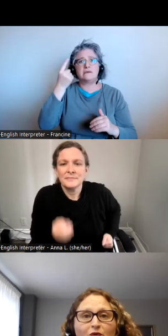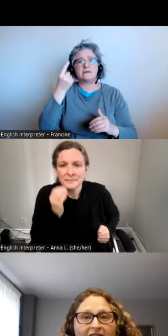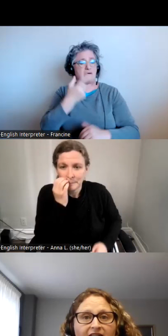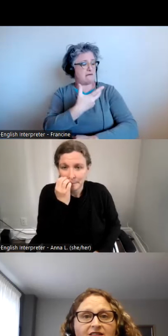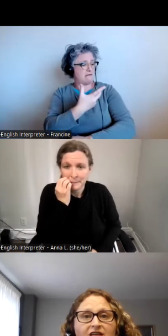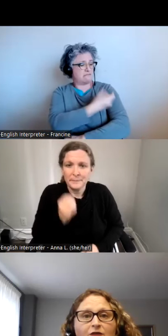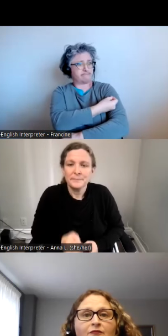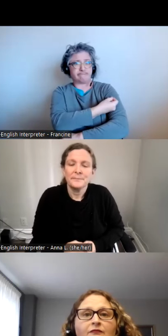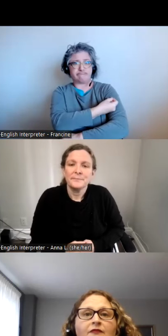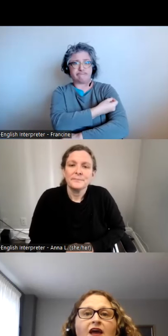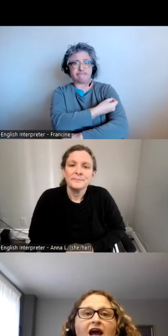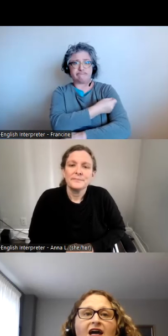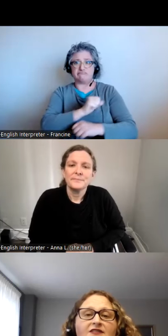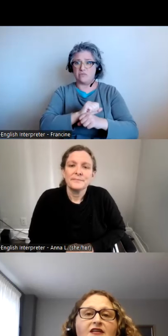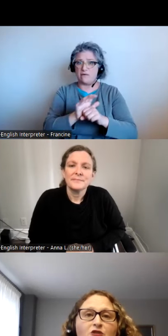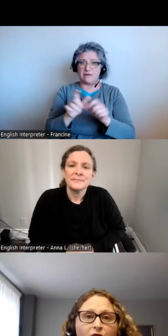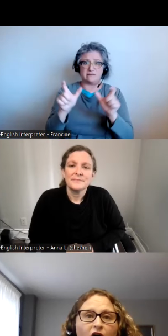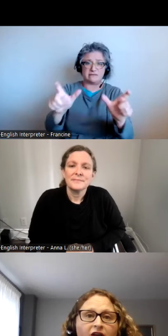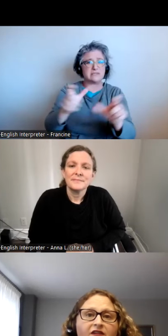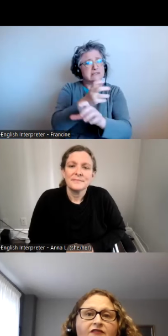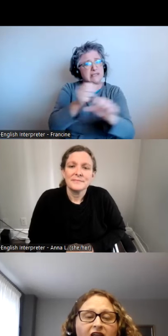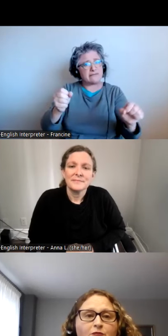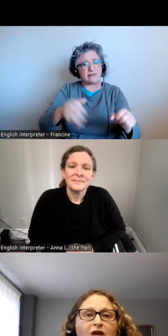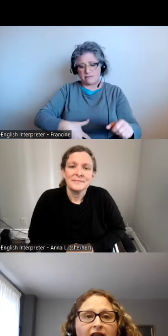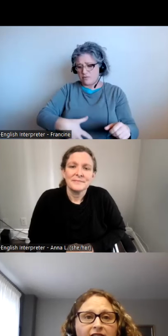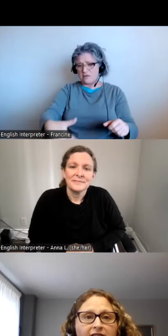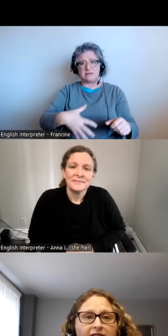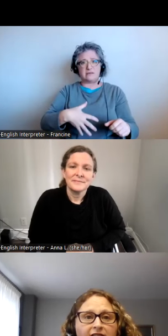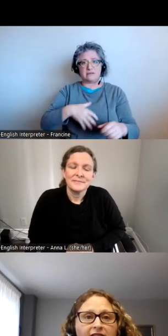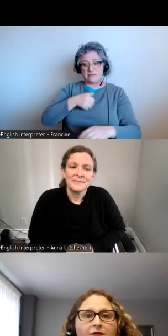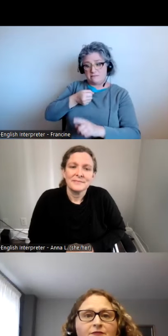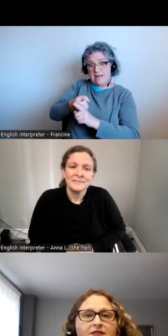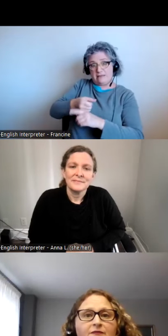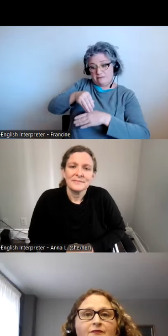vaccinated group leading to the conclusion that the